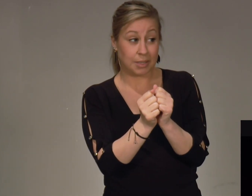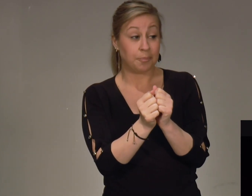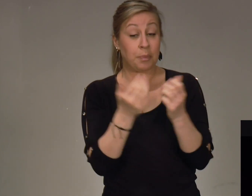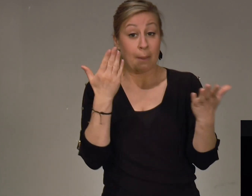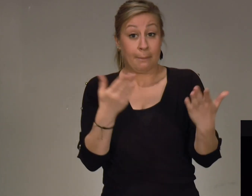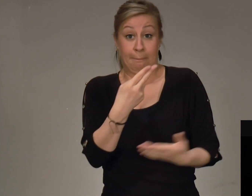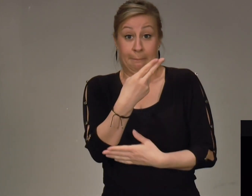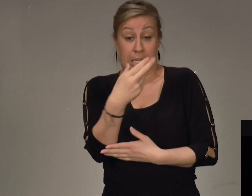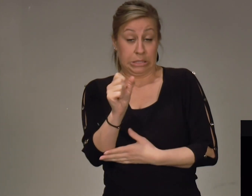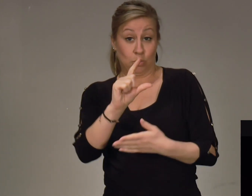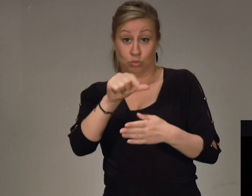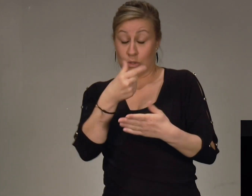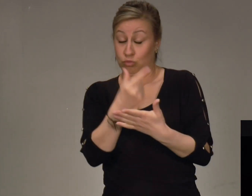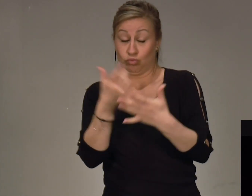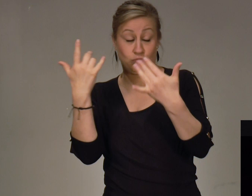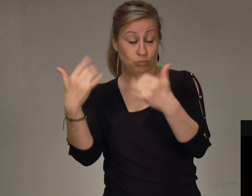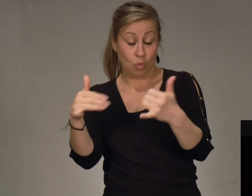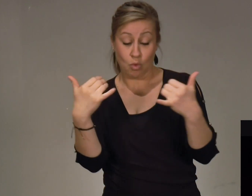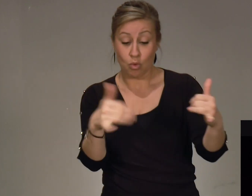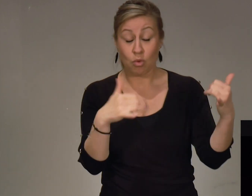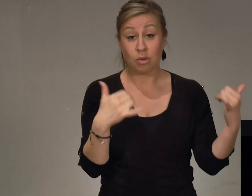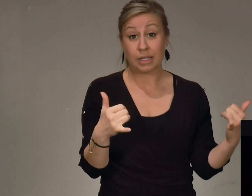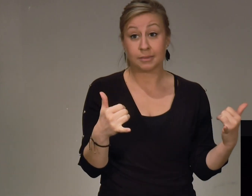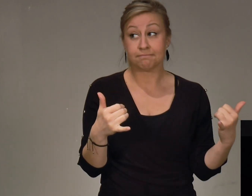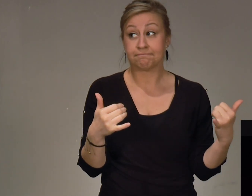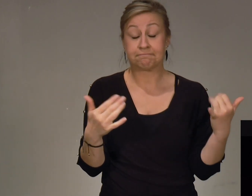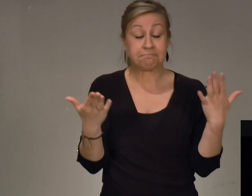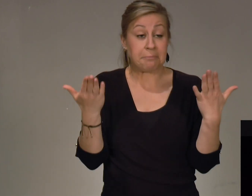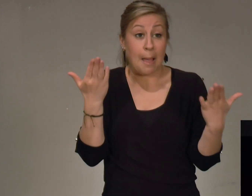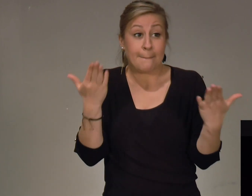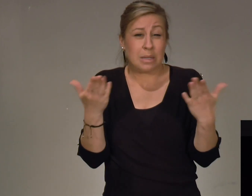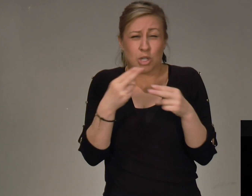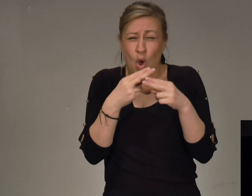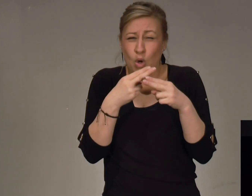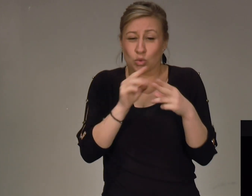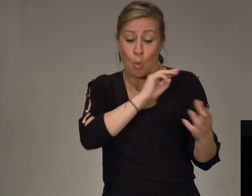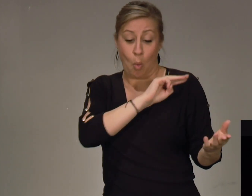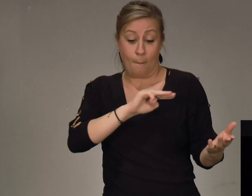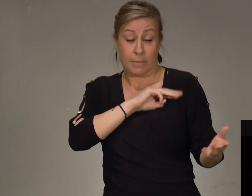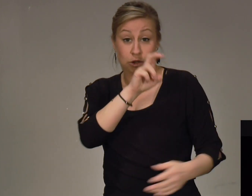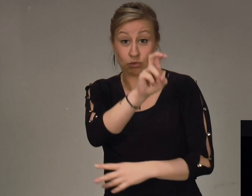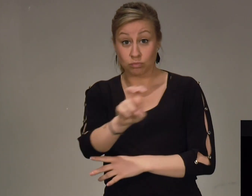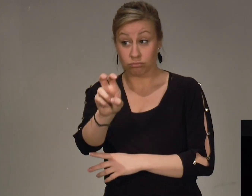graduation party. Maybe it was during a short term mission trip--the last night